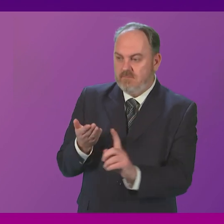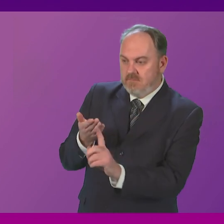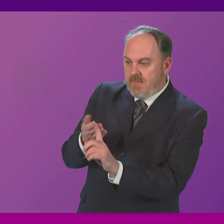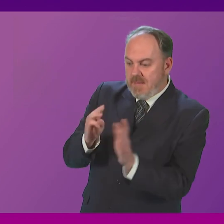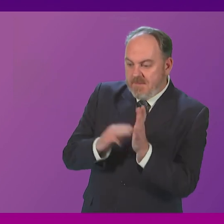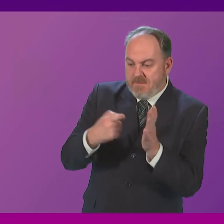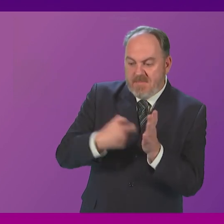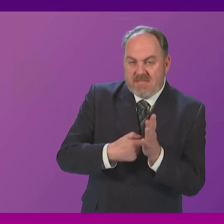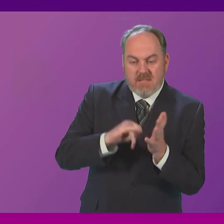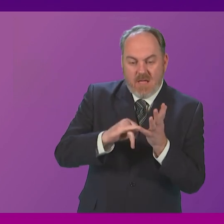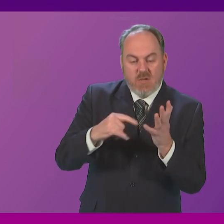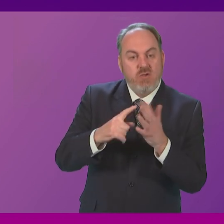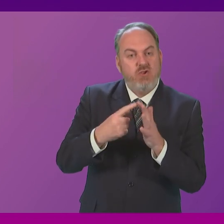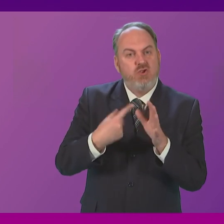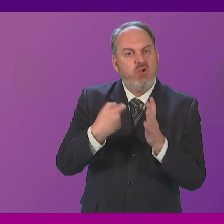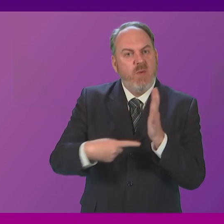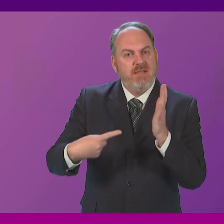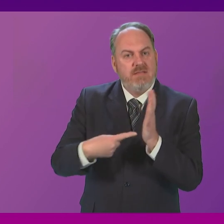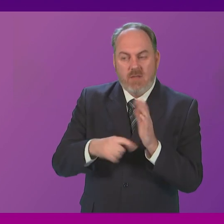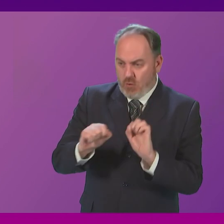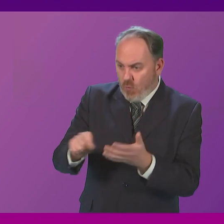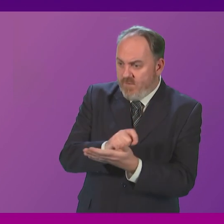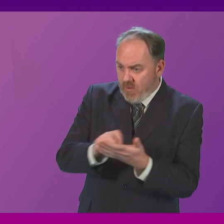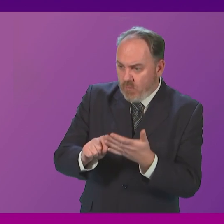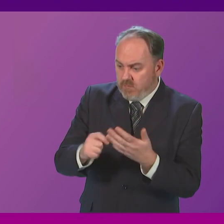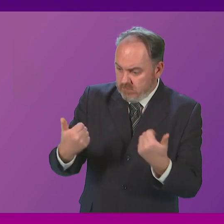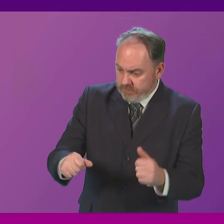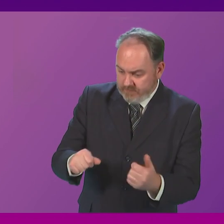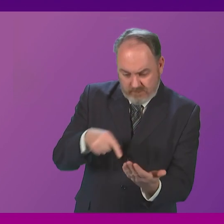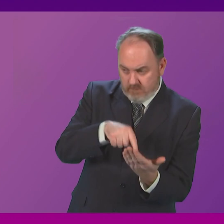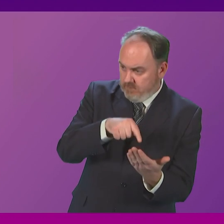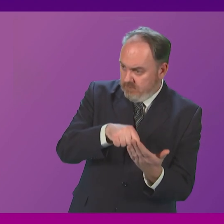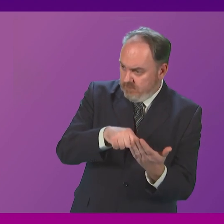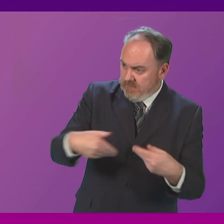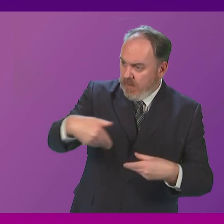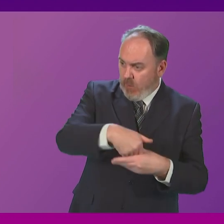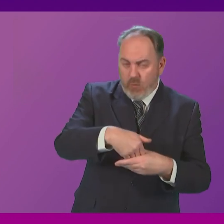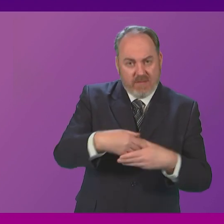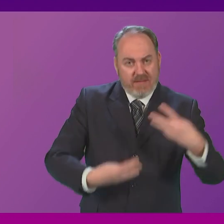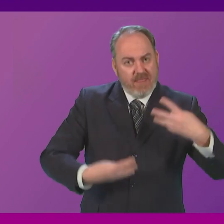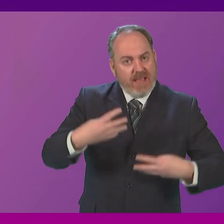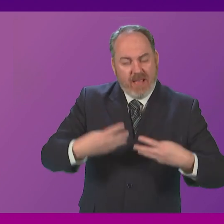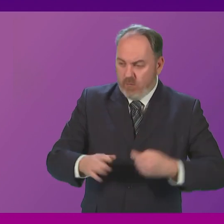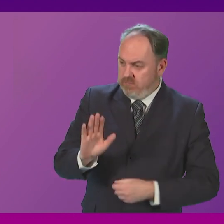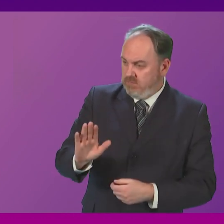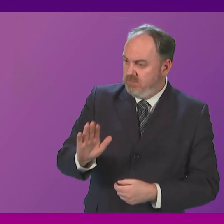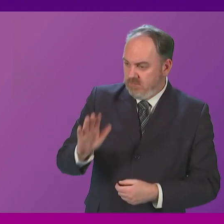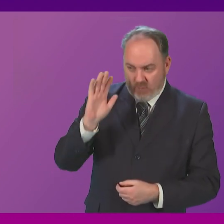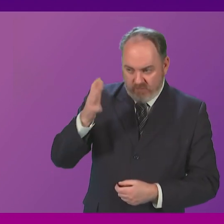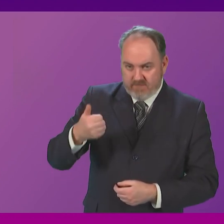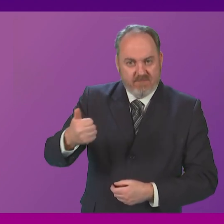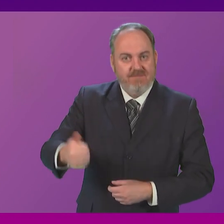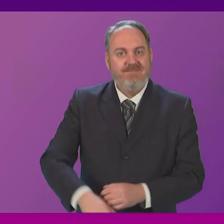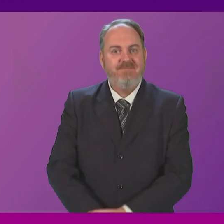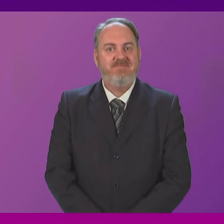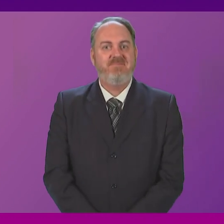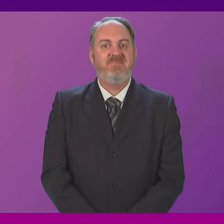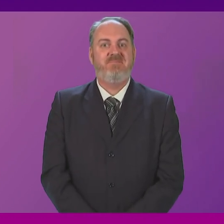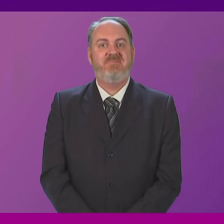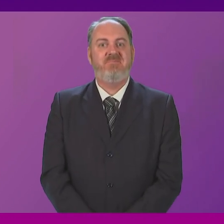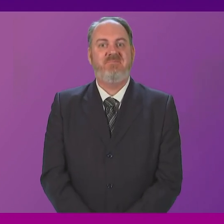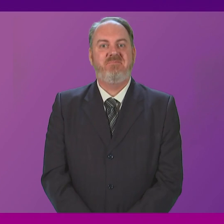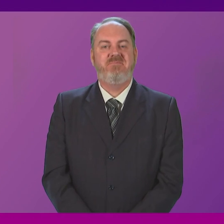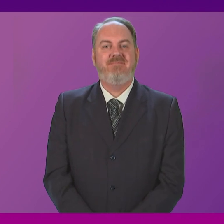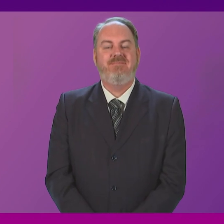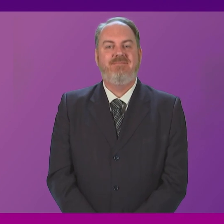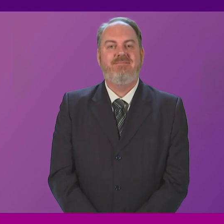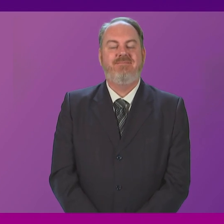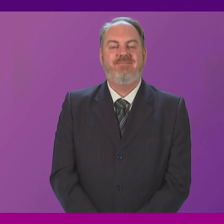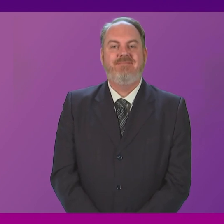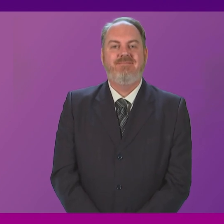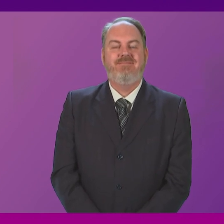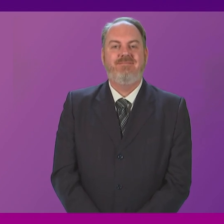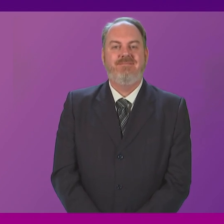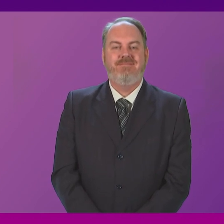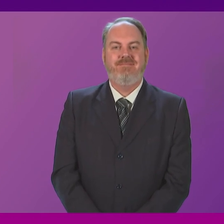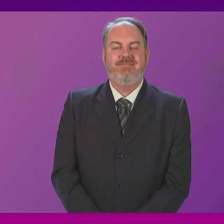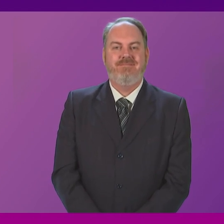I